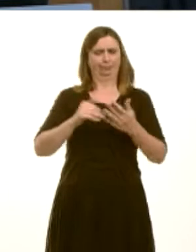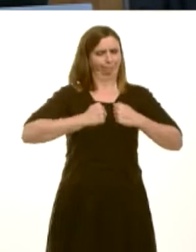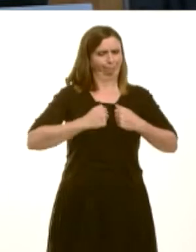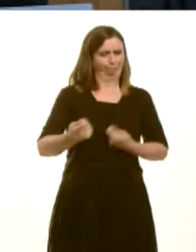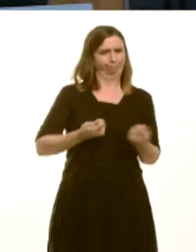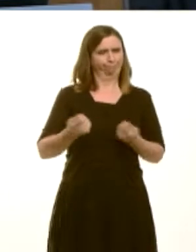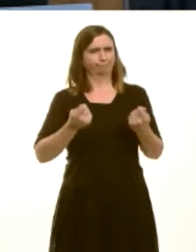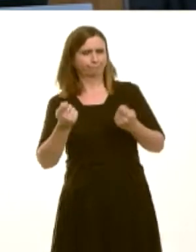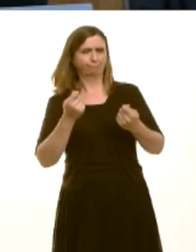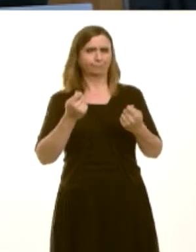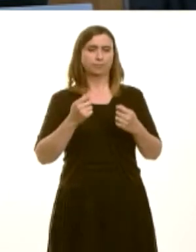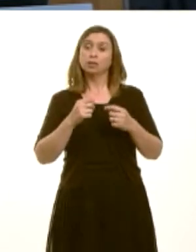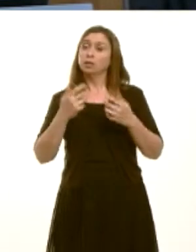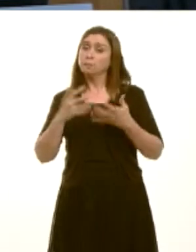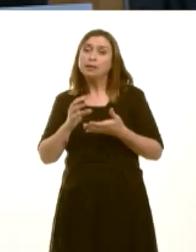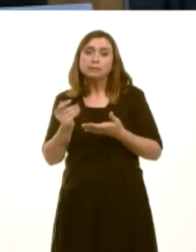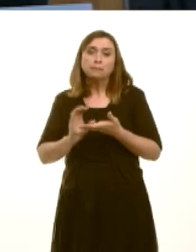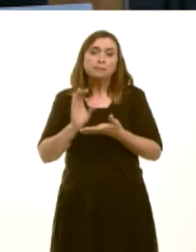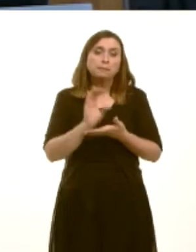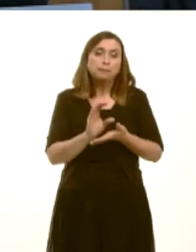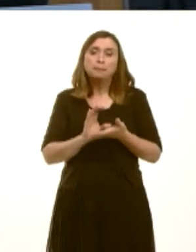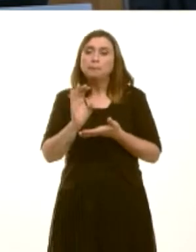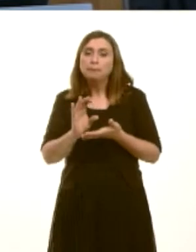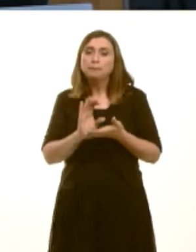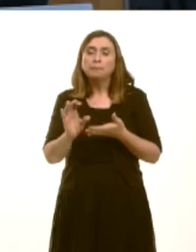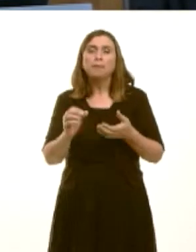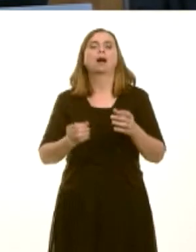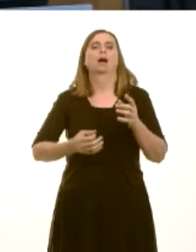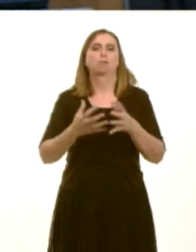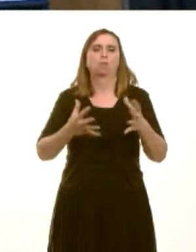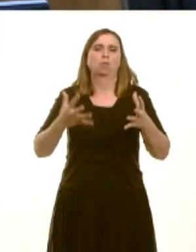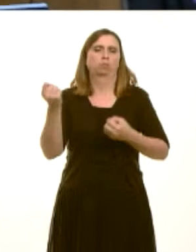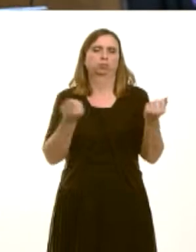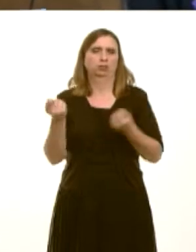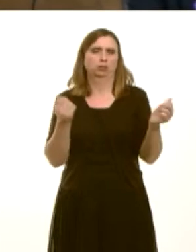routes. For others, the record is not quite so good. I would anticipate that what weíd